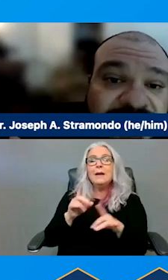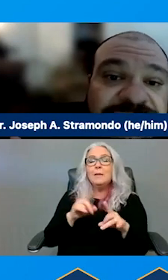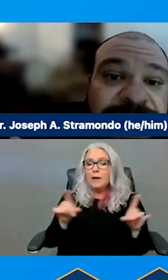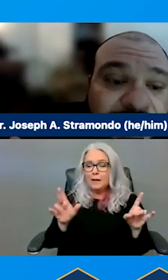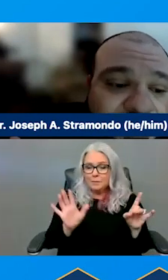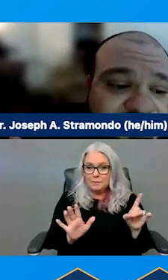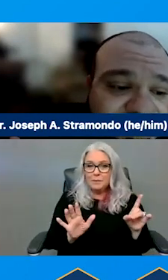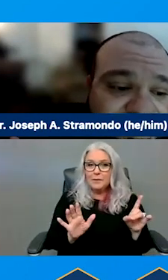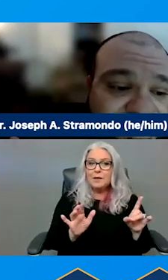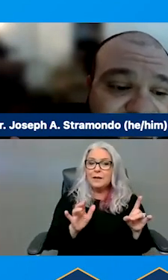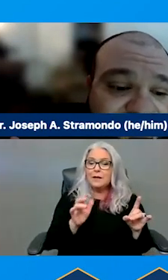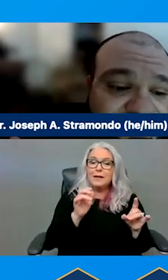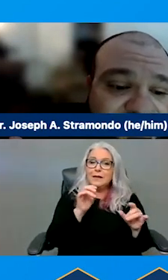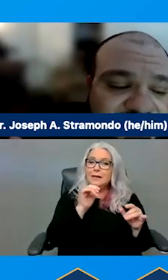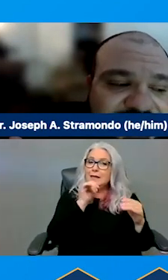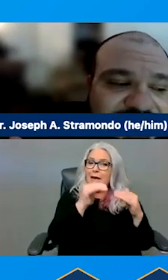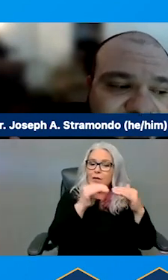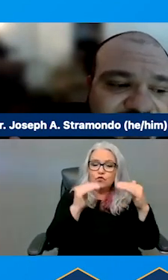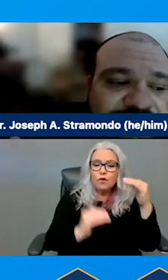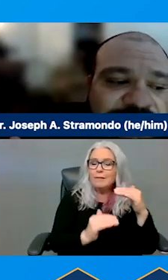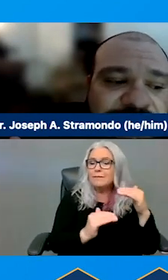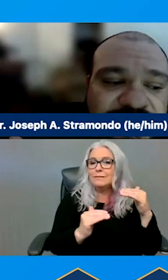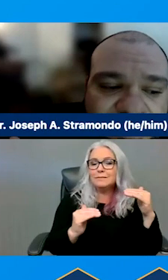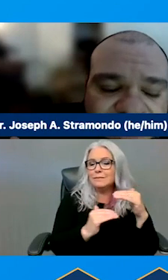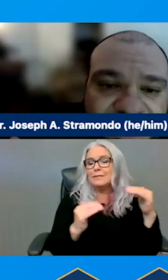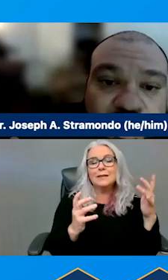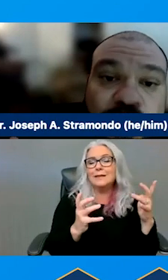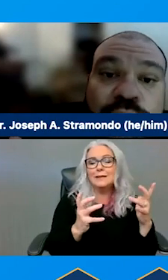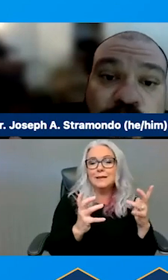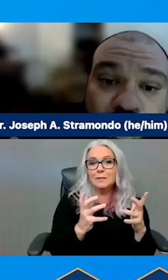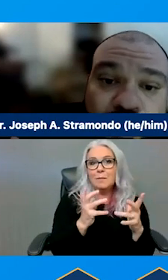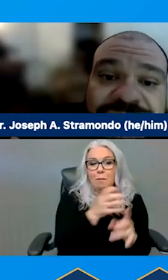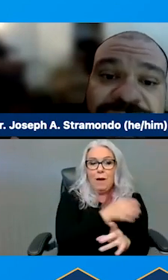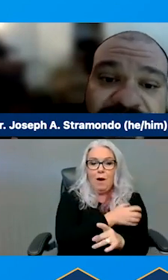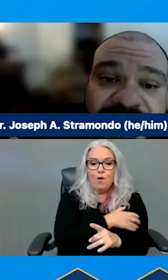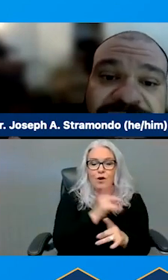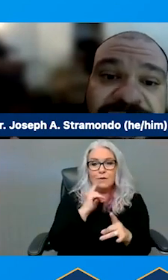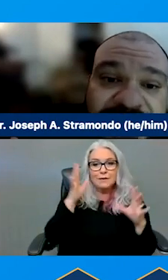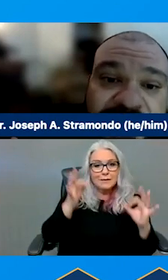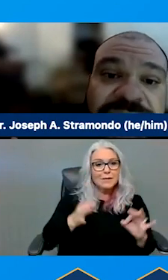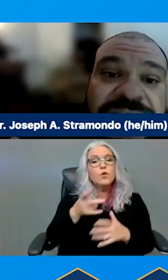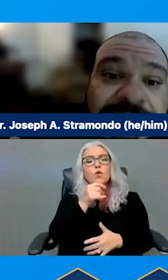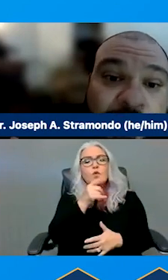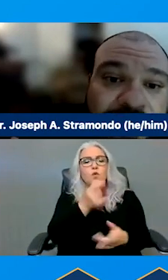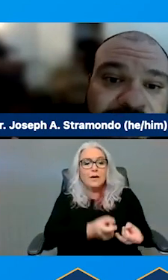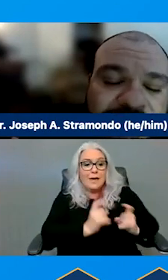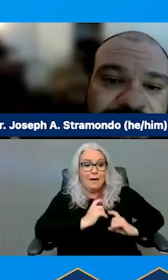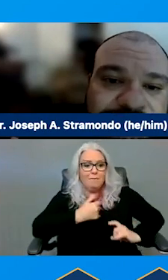too. But because injust power disparities kept them from -- unjust power disparities kept